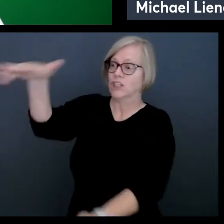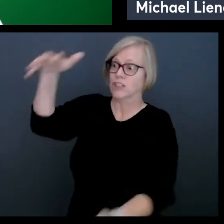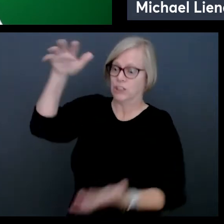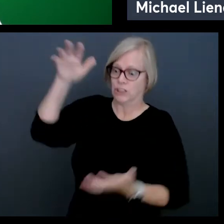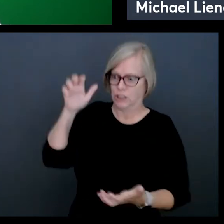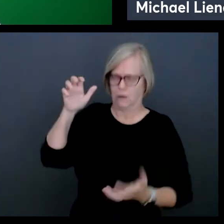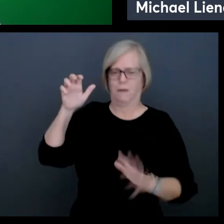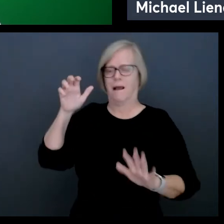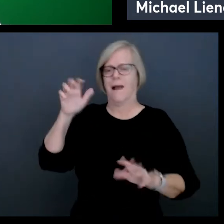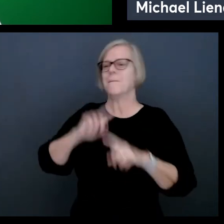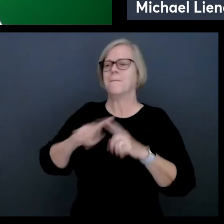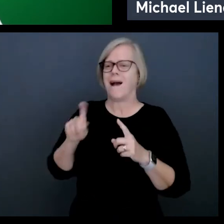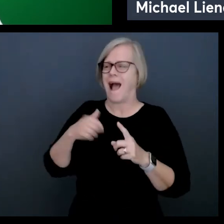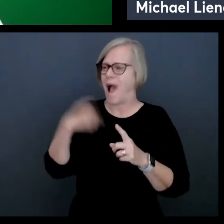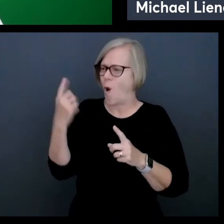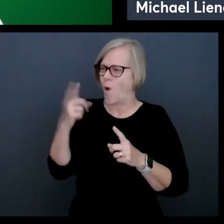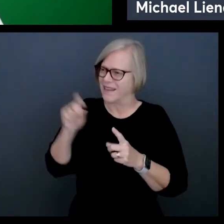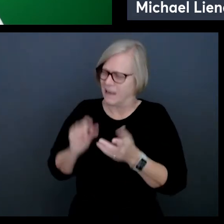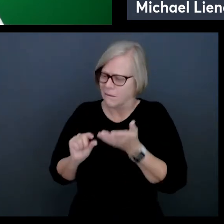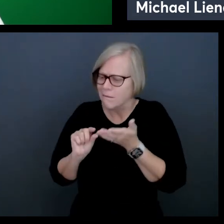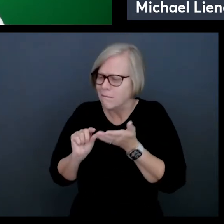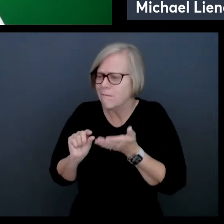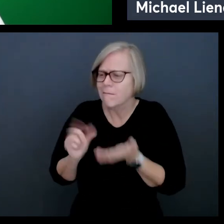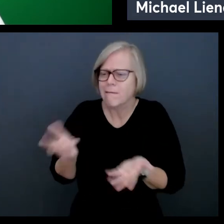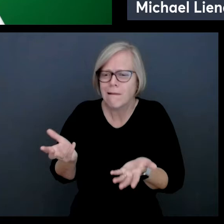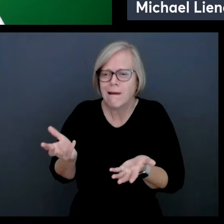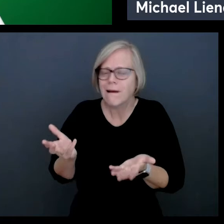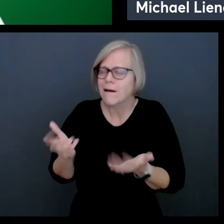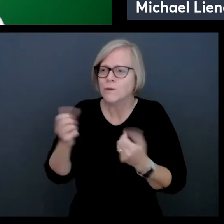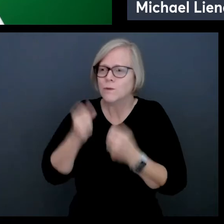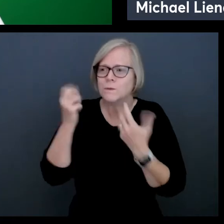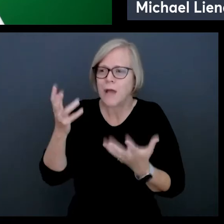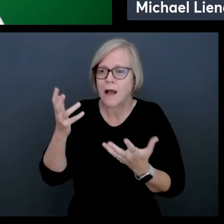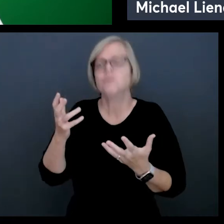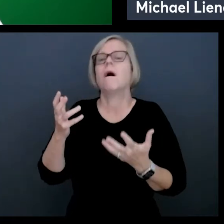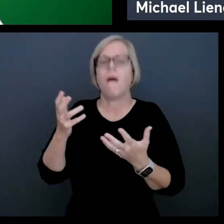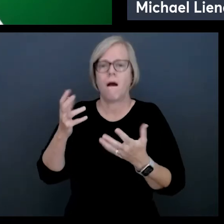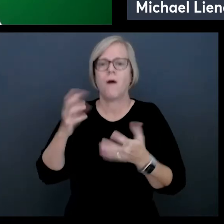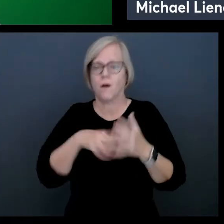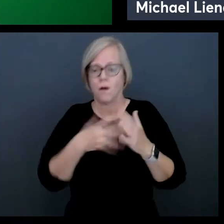that gives you everything that you asked for, but you really only needed a couple of those fields.